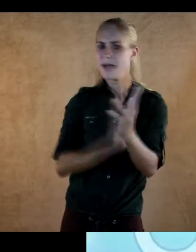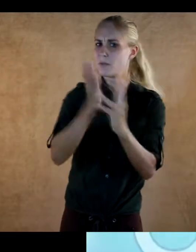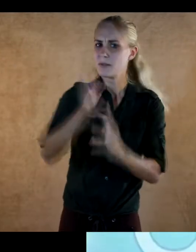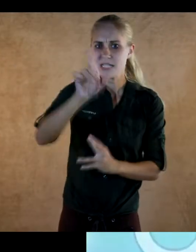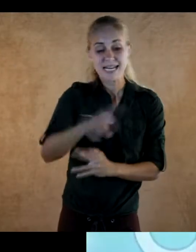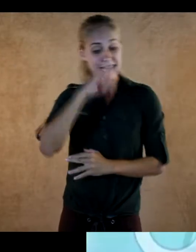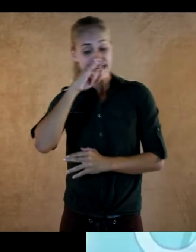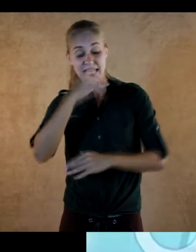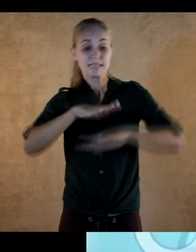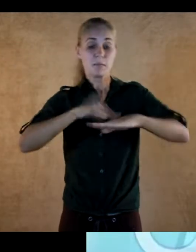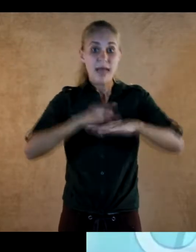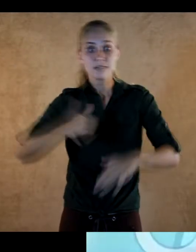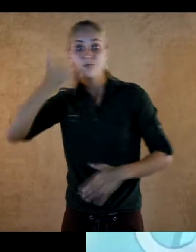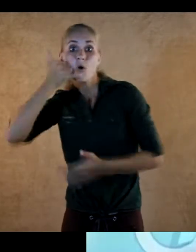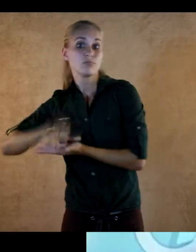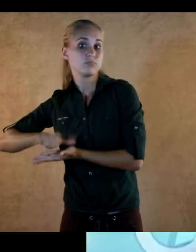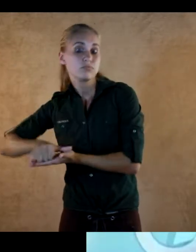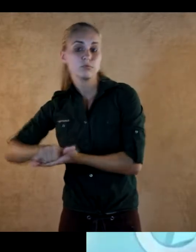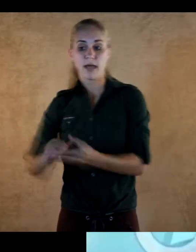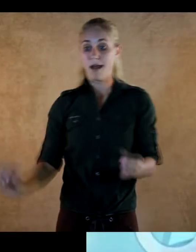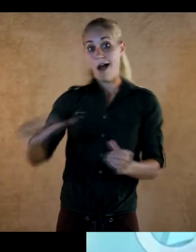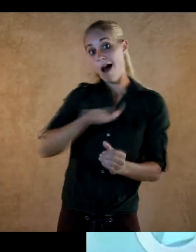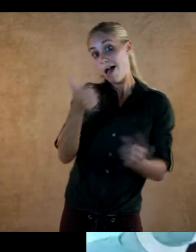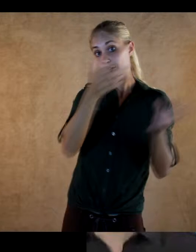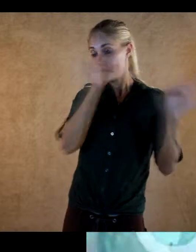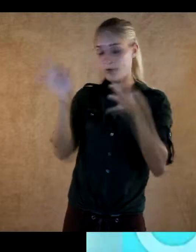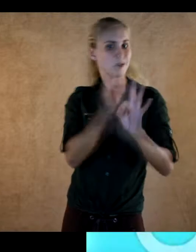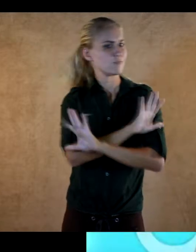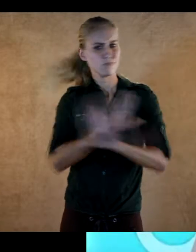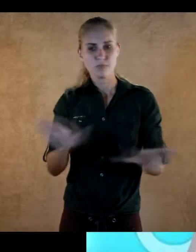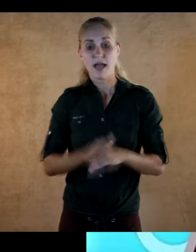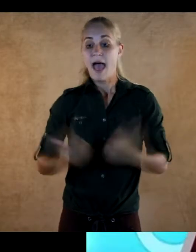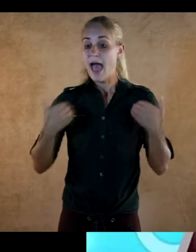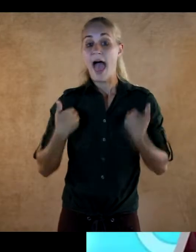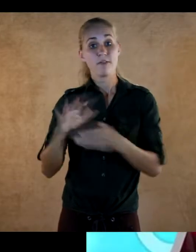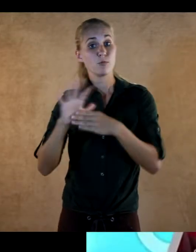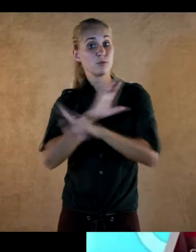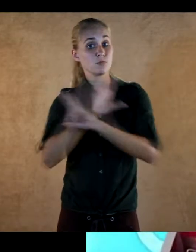children, pets, cell phones, and other distractions. Have your videos ready to go before the party begins.